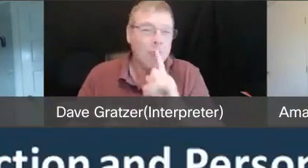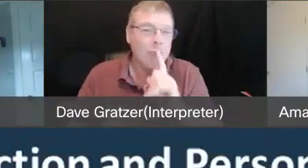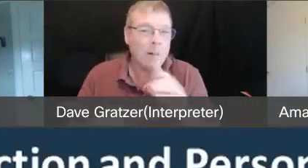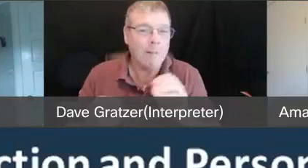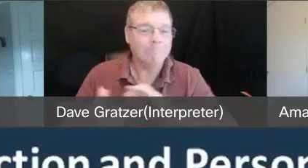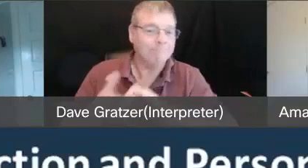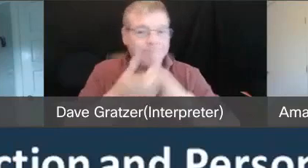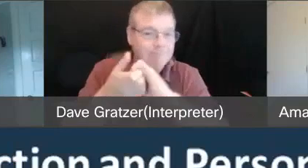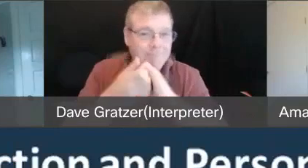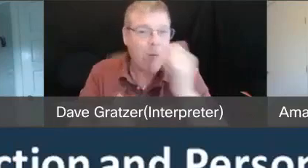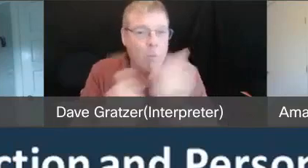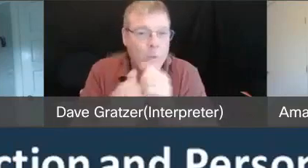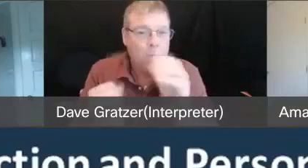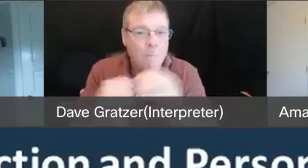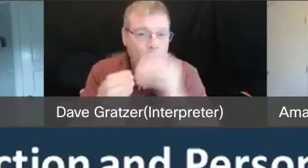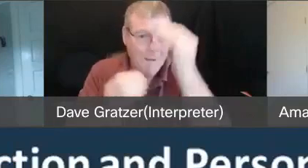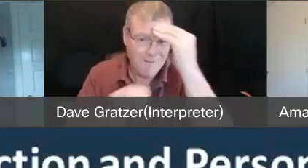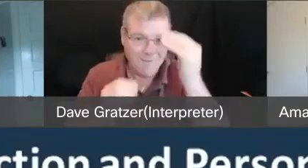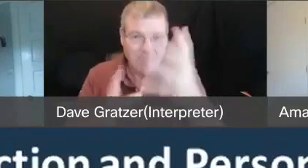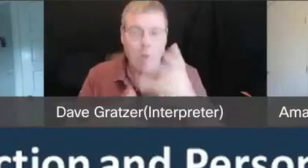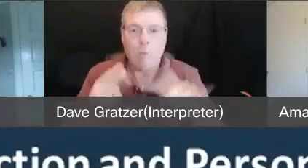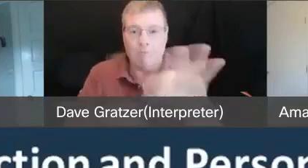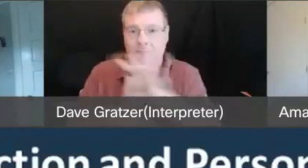what they're functional issues are currently.